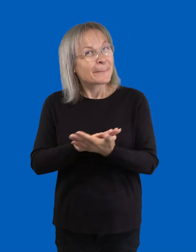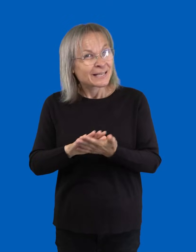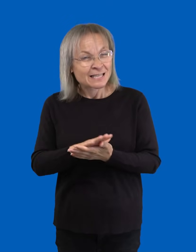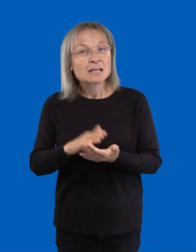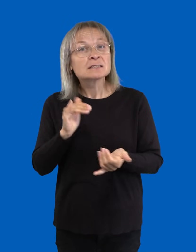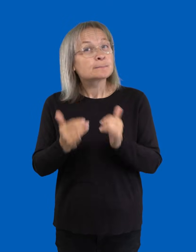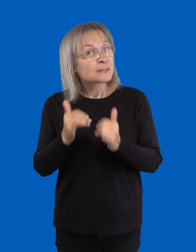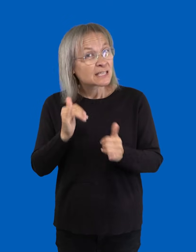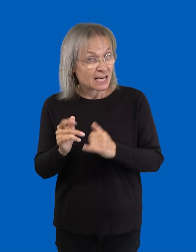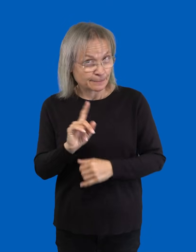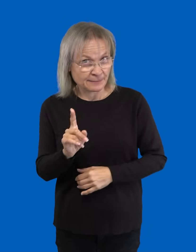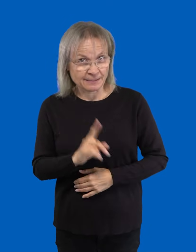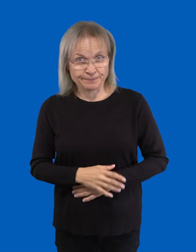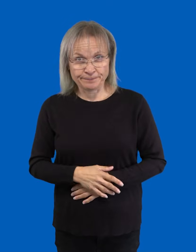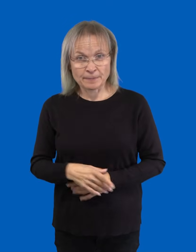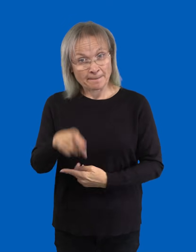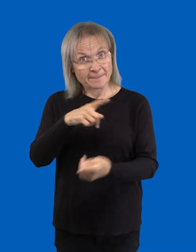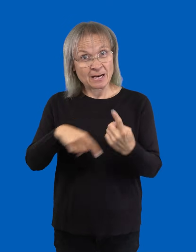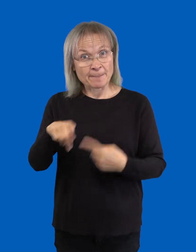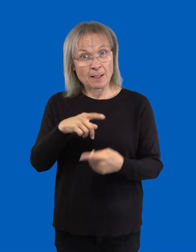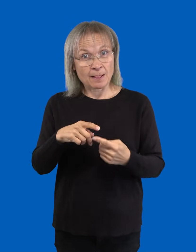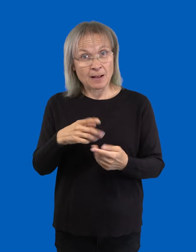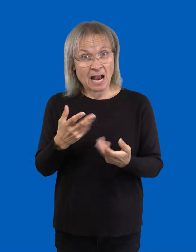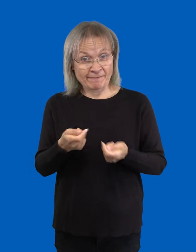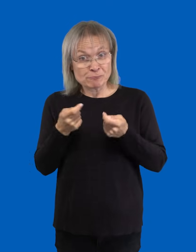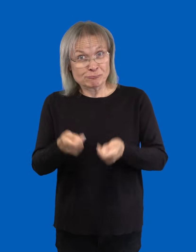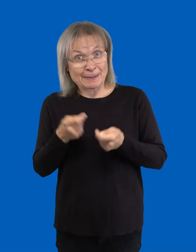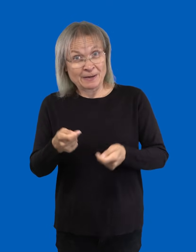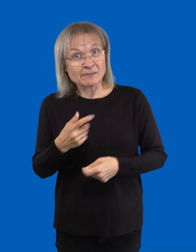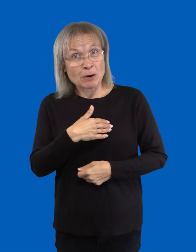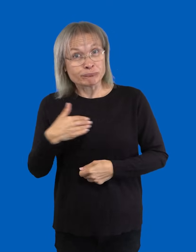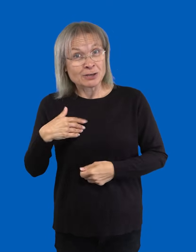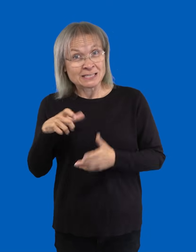This means people sometimes get treatment for a non-life-threatening breast cancer.